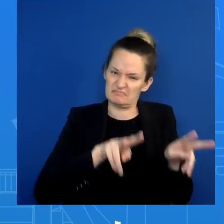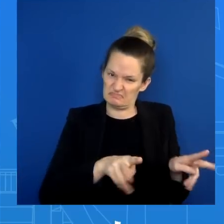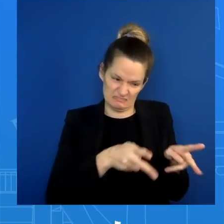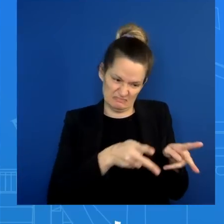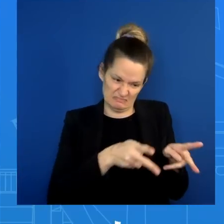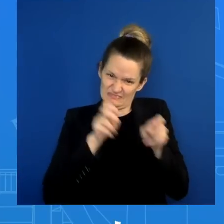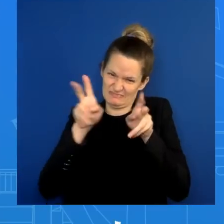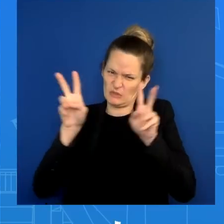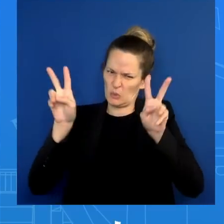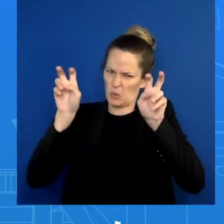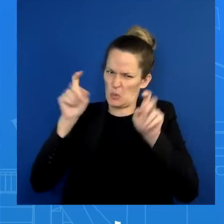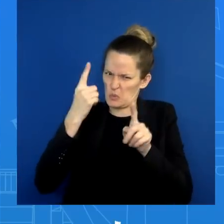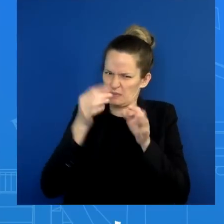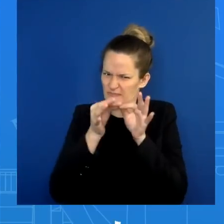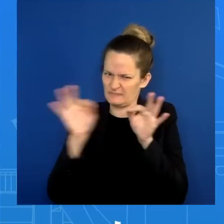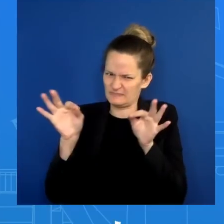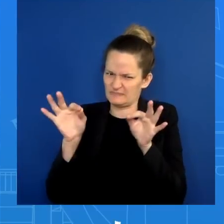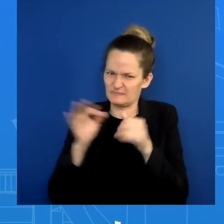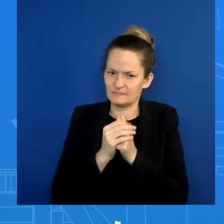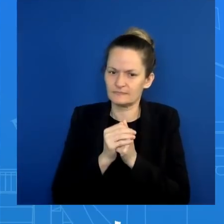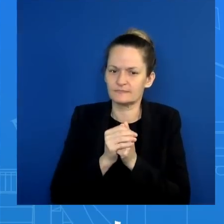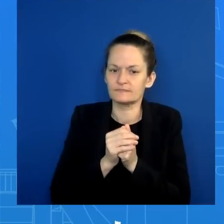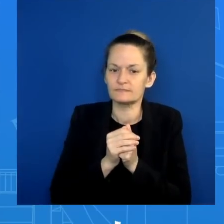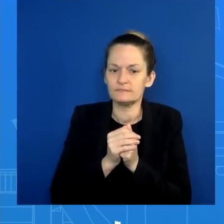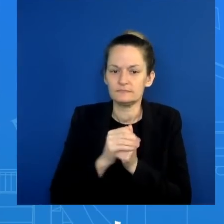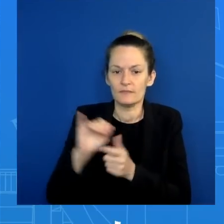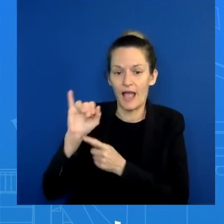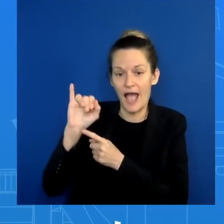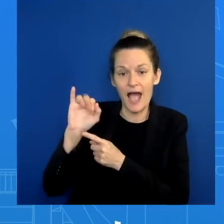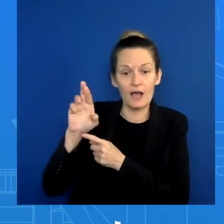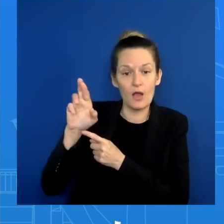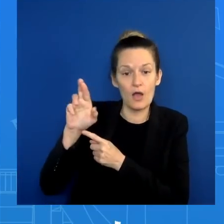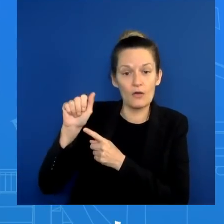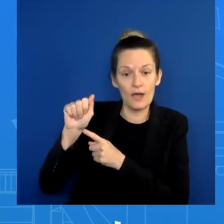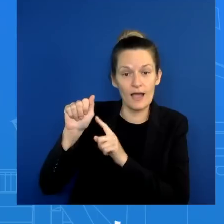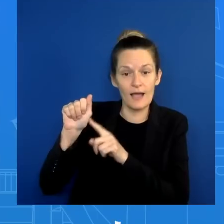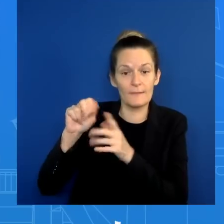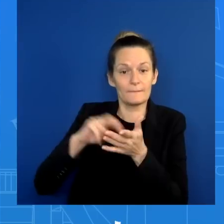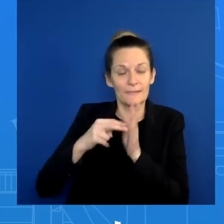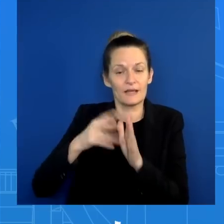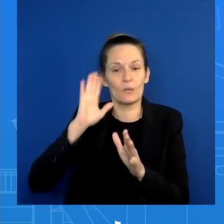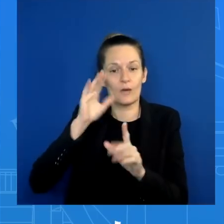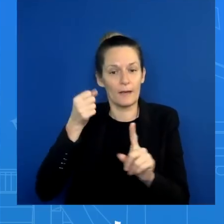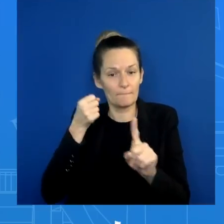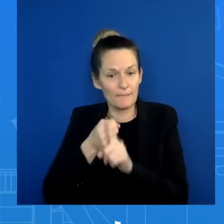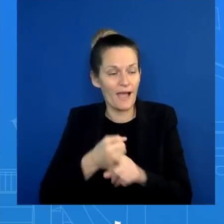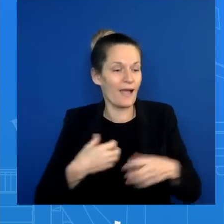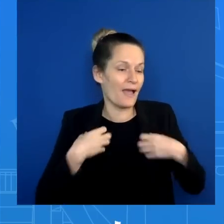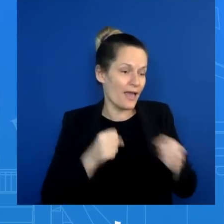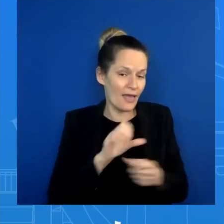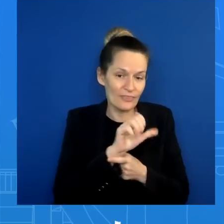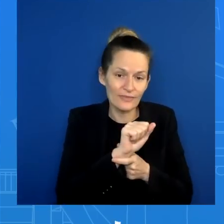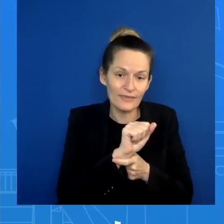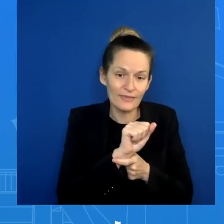and noticeably bring down health care costs for families would be more than fully paid for. Jen Psaki talked about on February 2nd